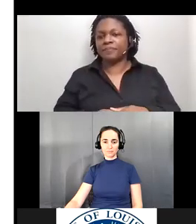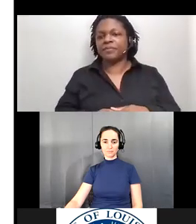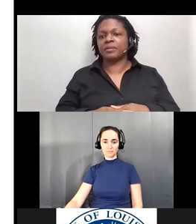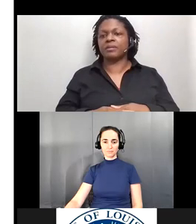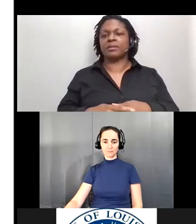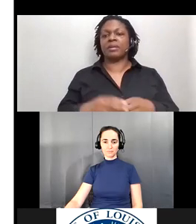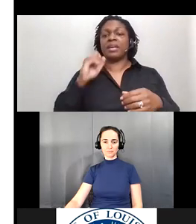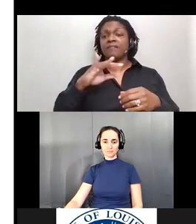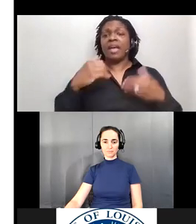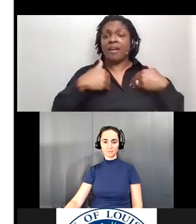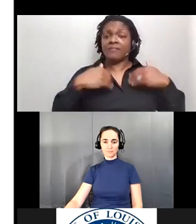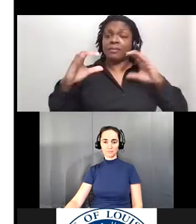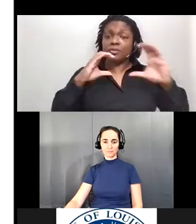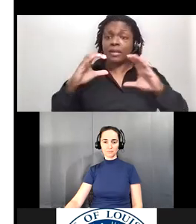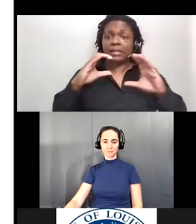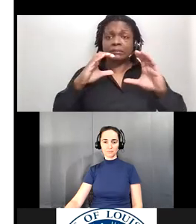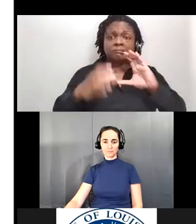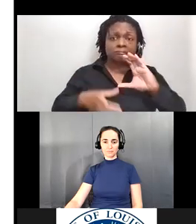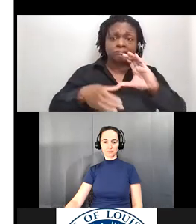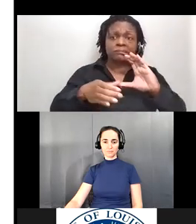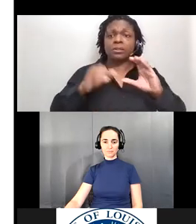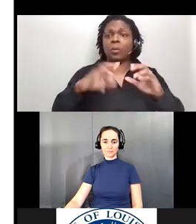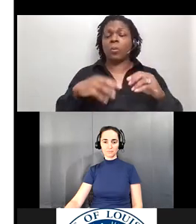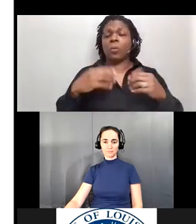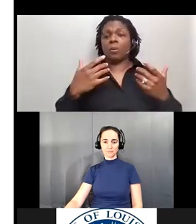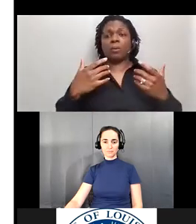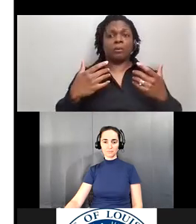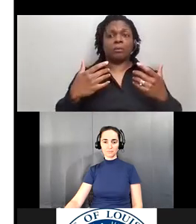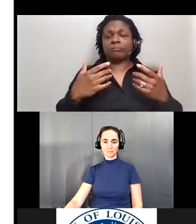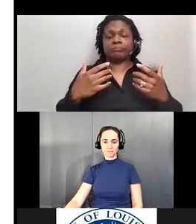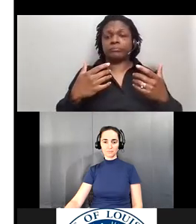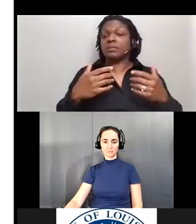communication difficulty, a caregiver might know how best communication techniques and